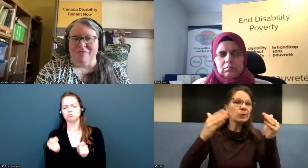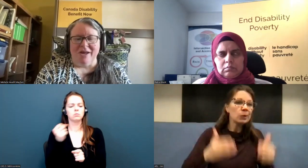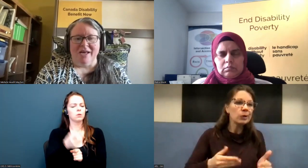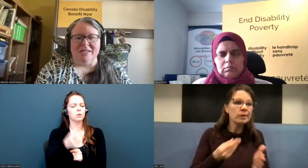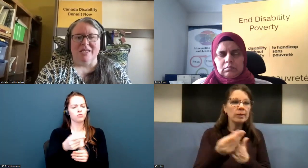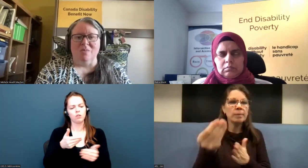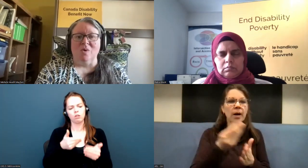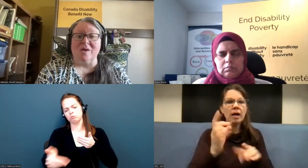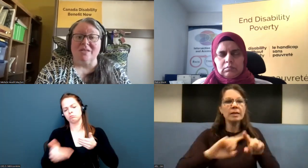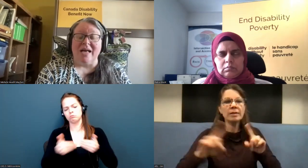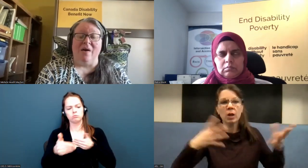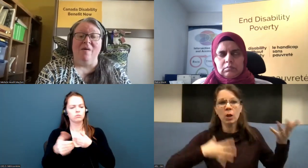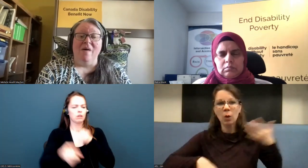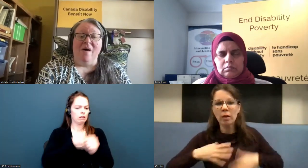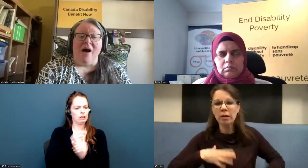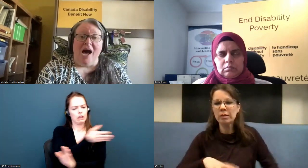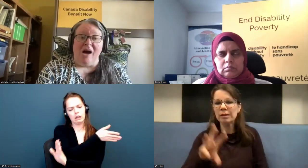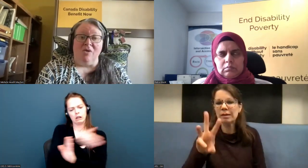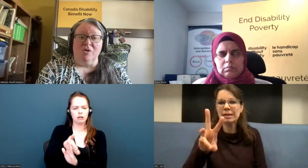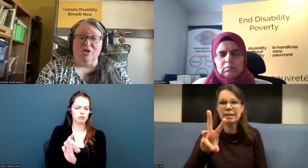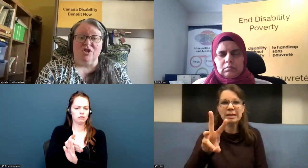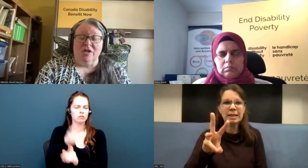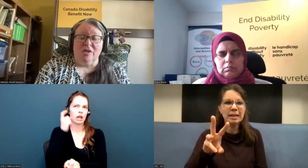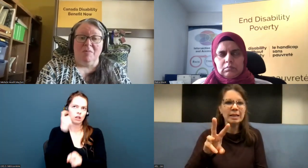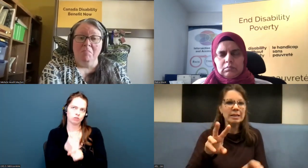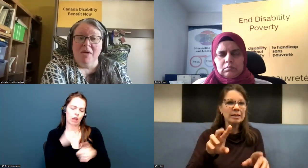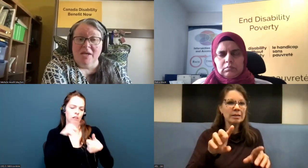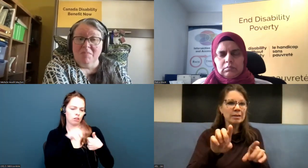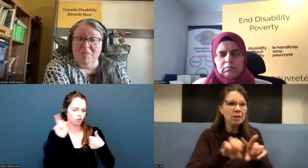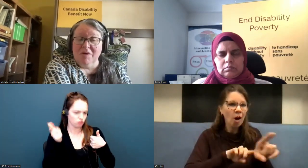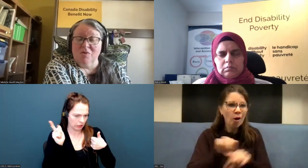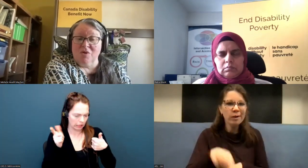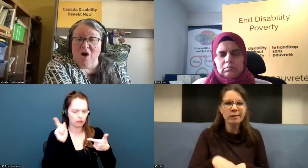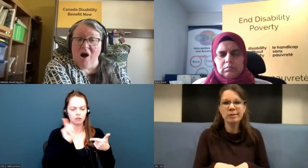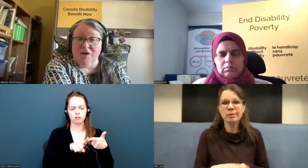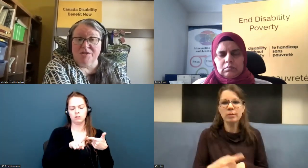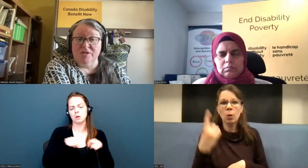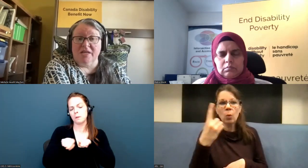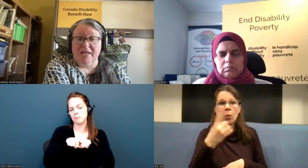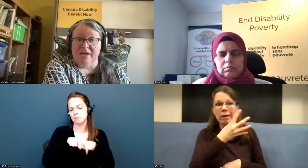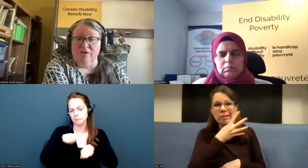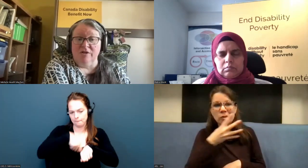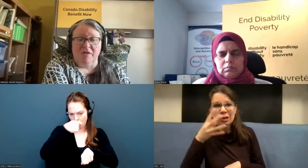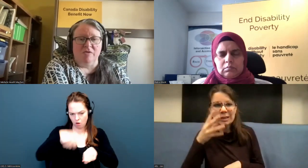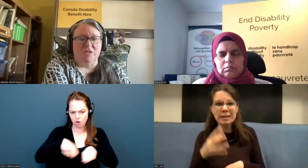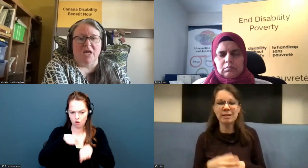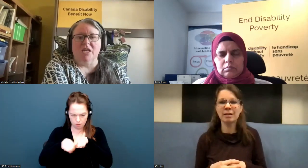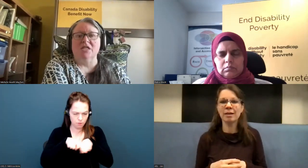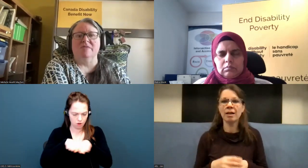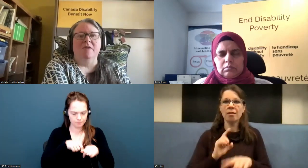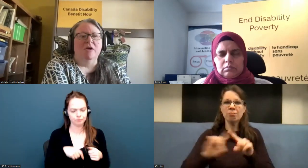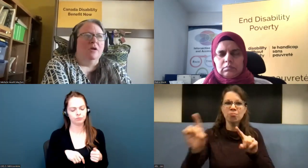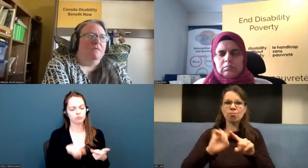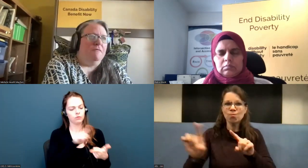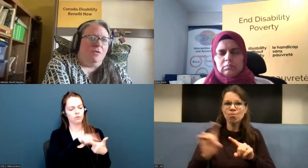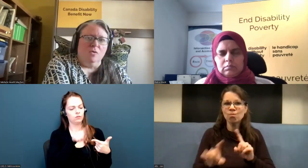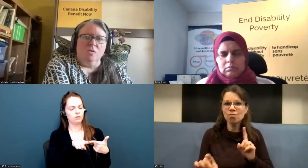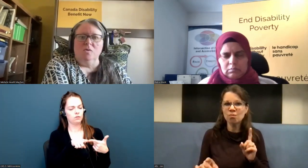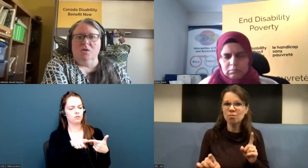IT IS. AND IT WORKS OUT HOW MUCH THE MINIMUM IT WOULD COST TO GET ALL OF THOSE THINGS AND FOOD AND